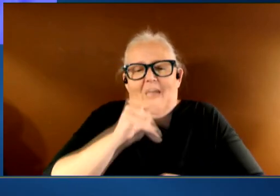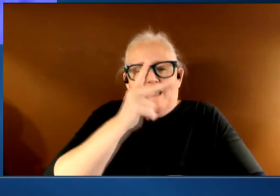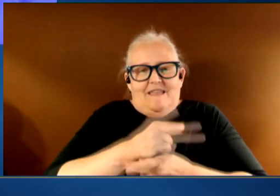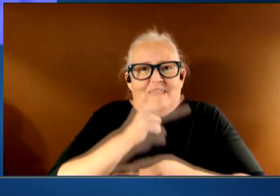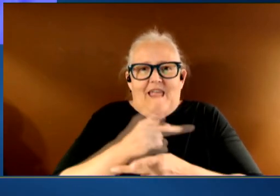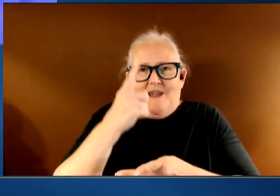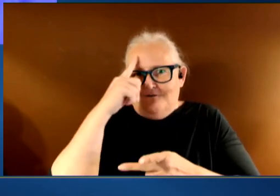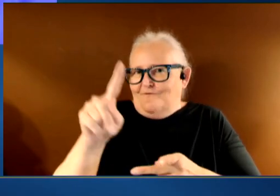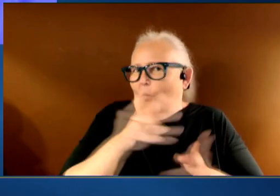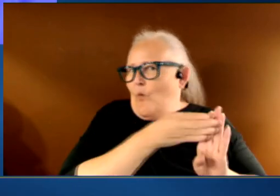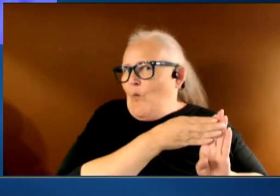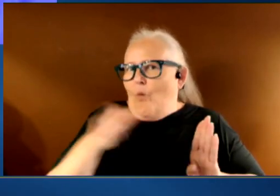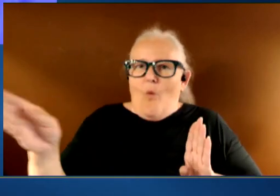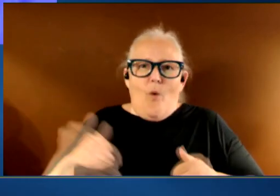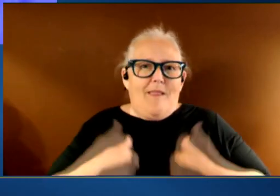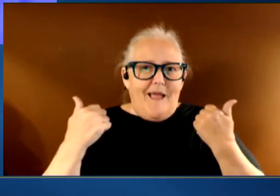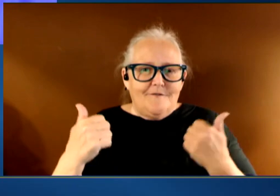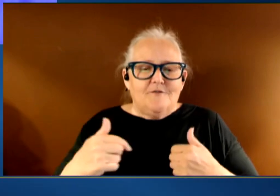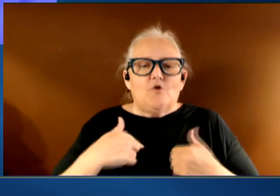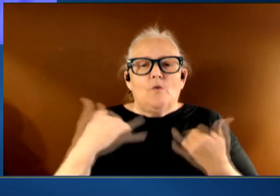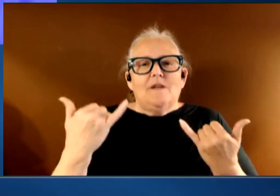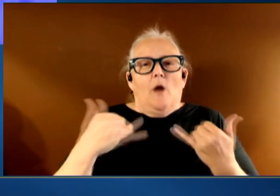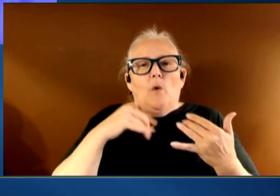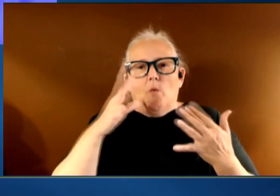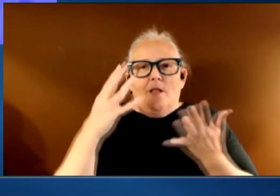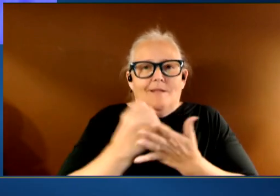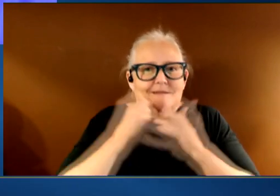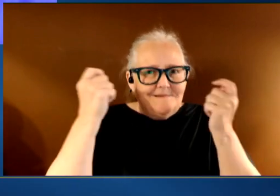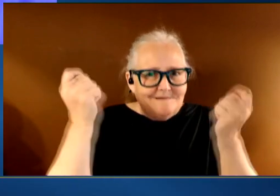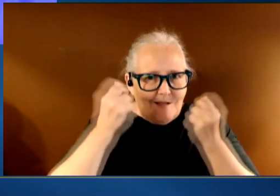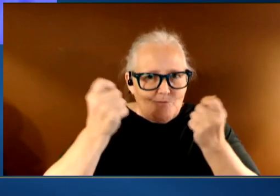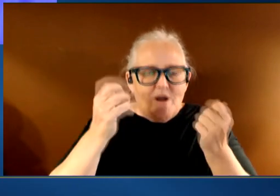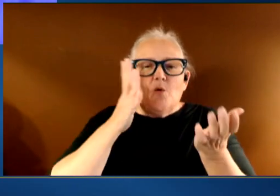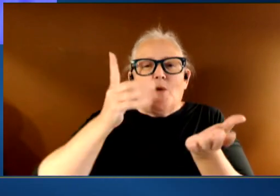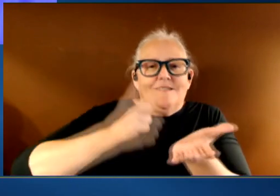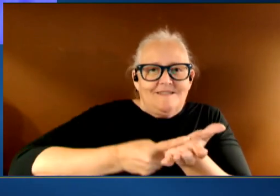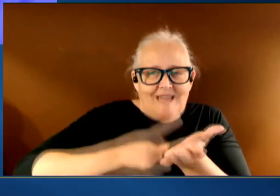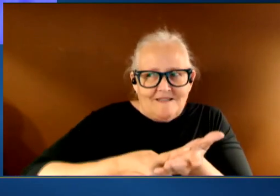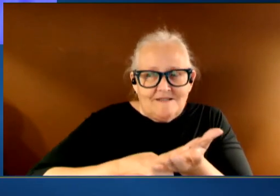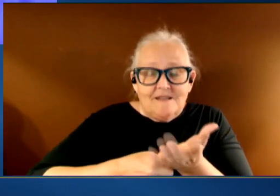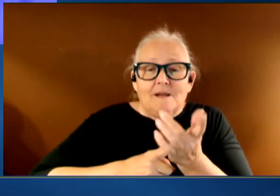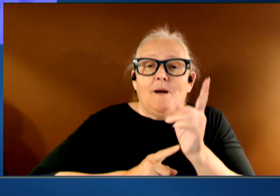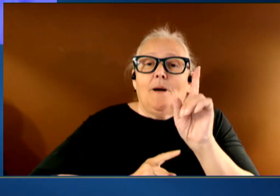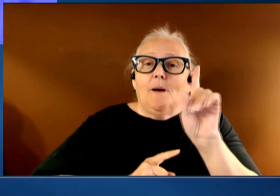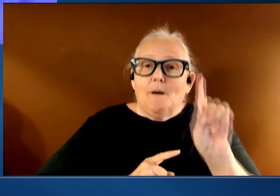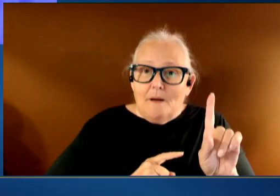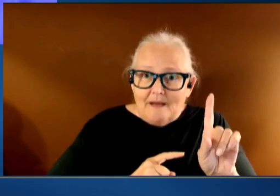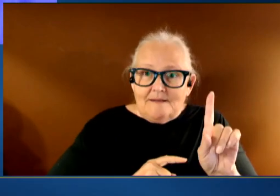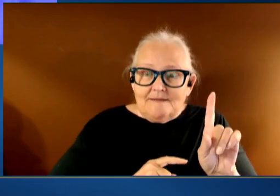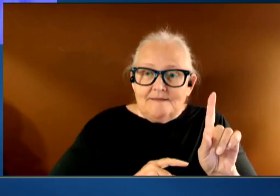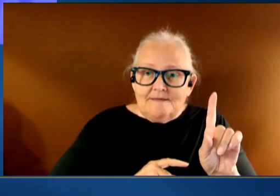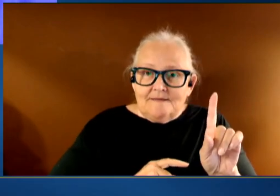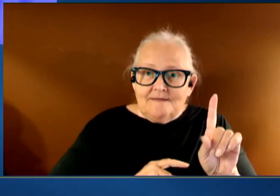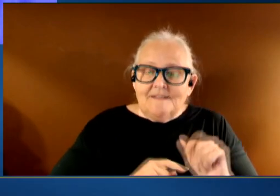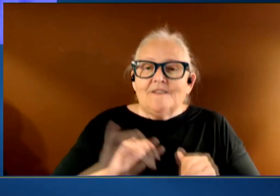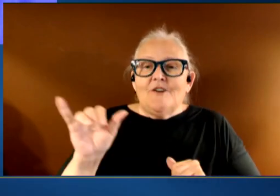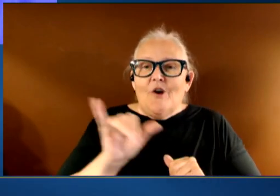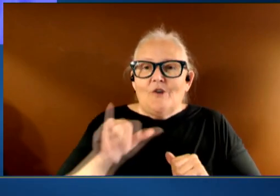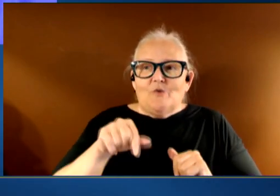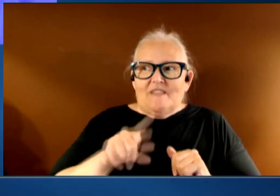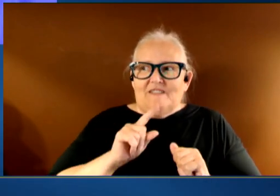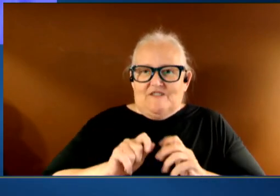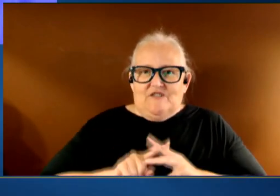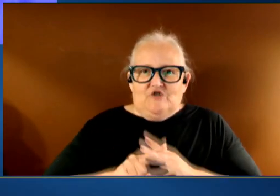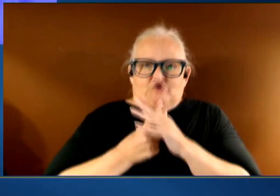a celebration and dialogue, yes, but it is also a launching pad, right? It's our opportunity for